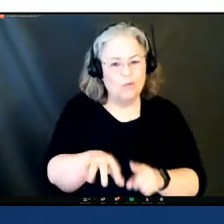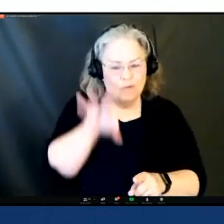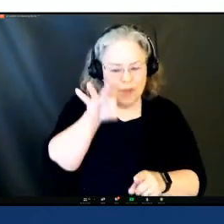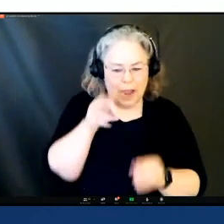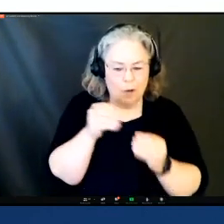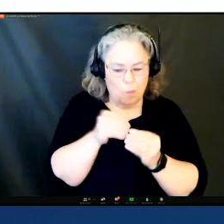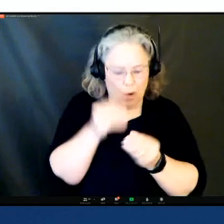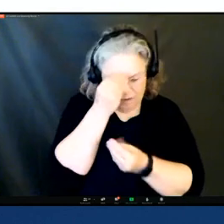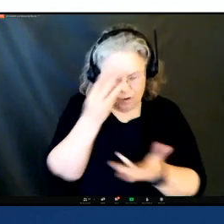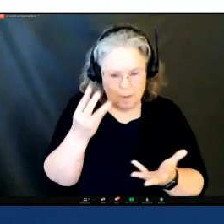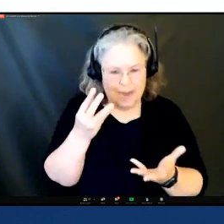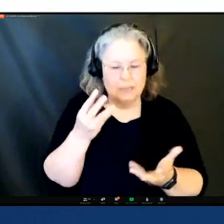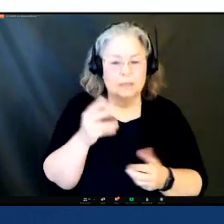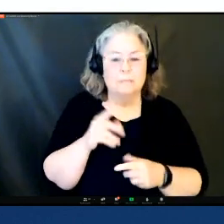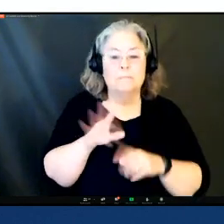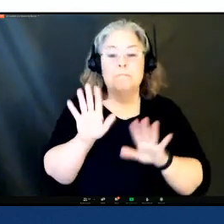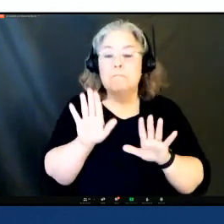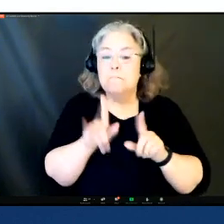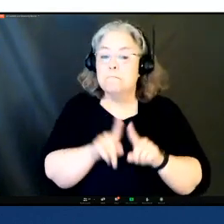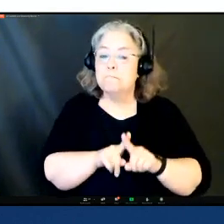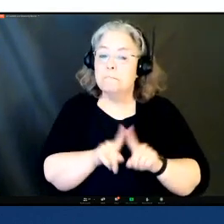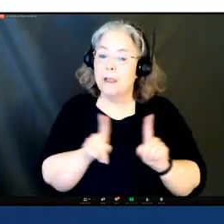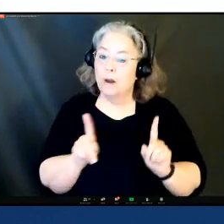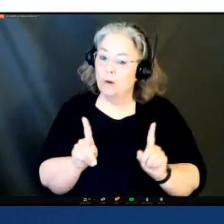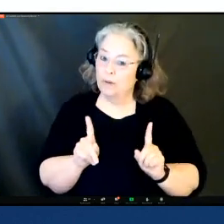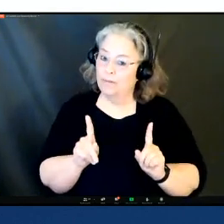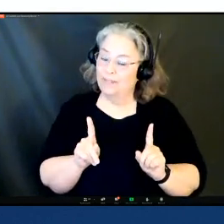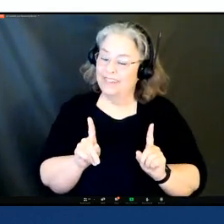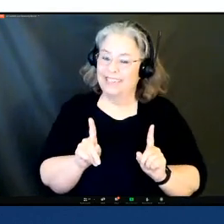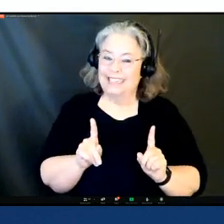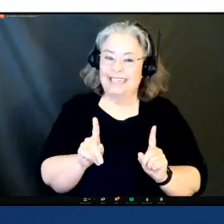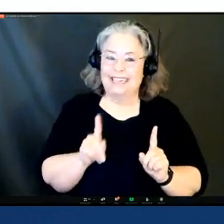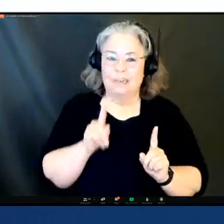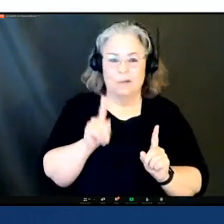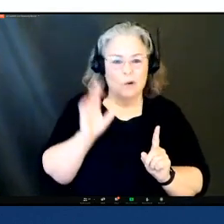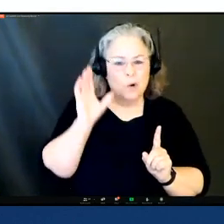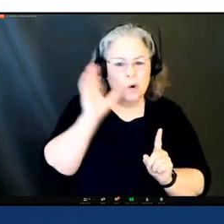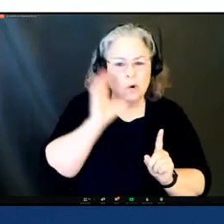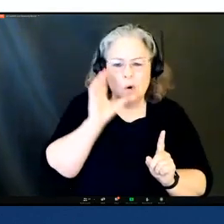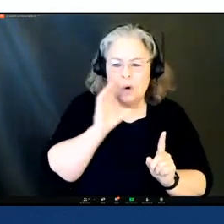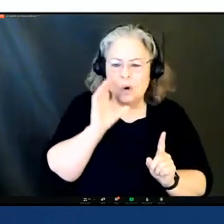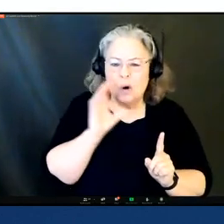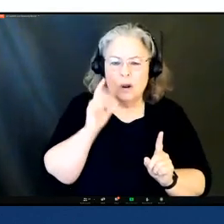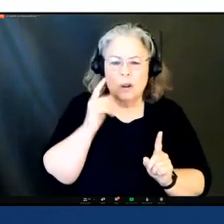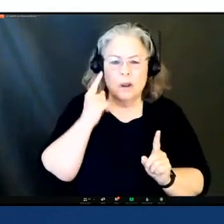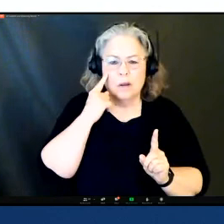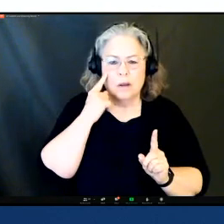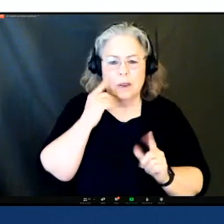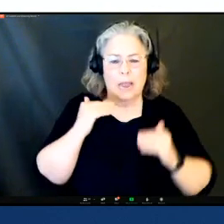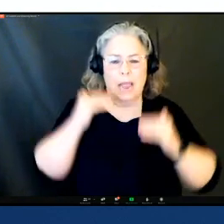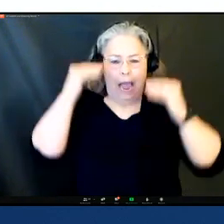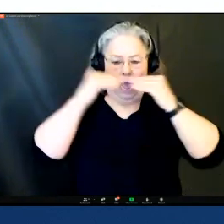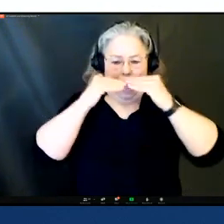However, if you instead are looking for just a high level overview of the county's budget